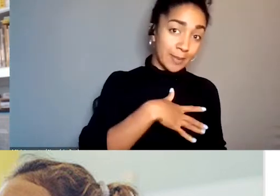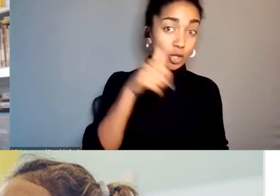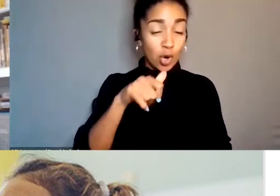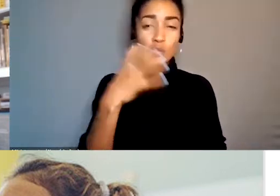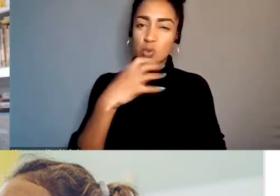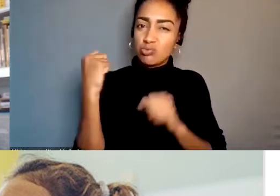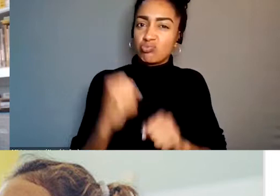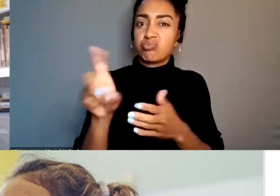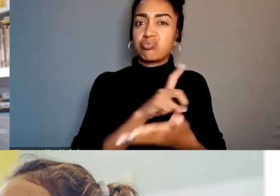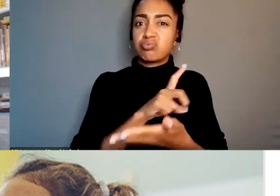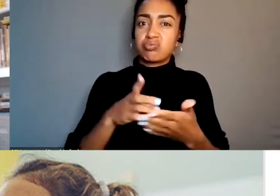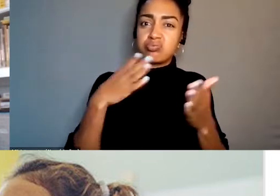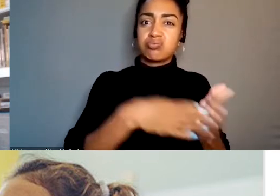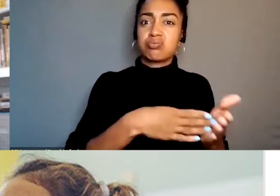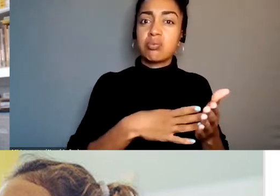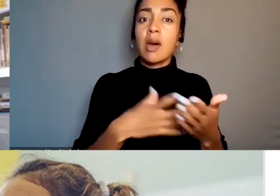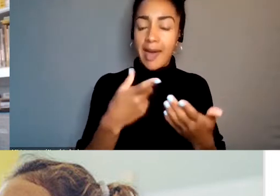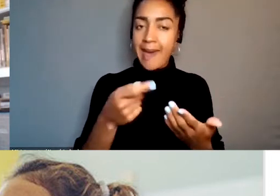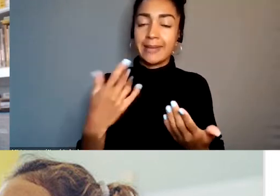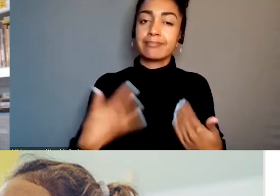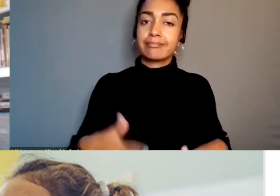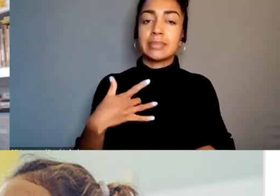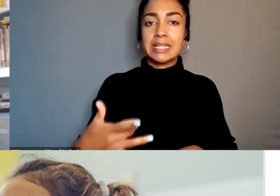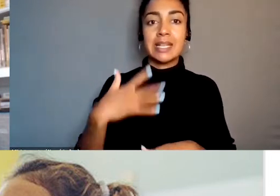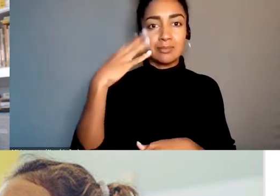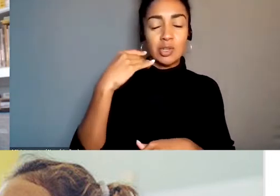this is true in the education sector. I also want to emphasize how critical work is around foundational skills by ensuring that